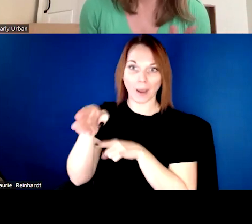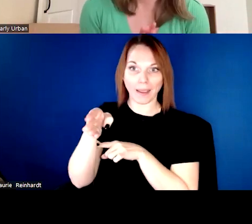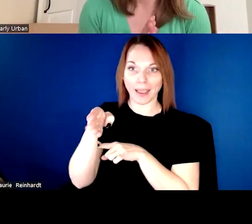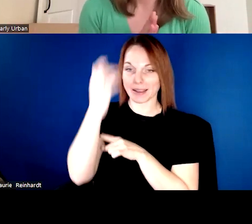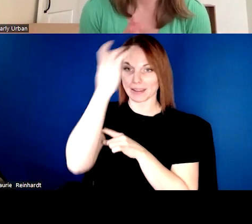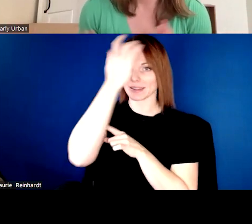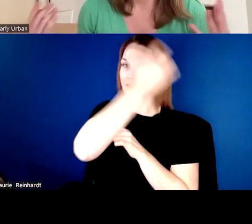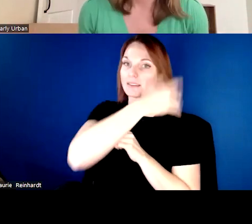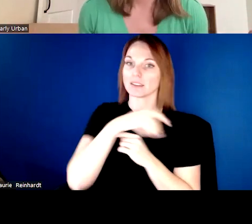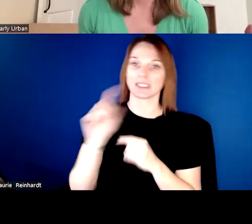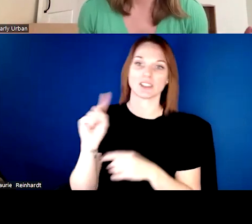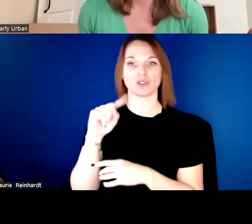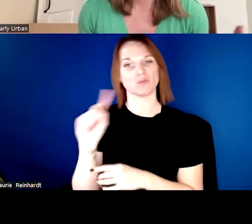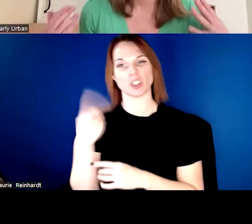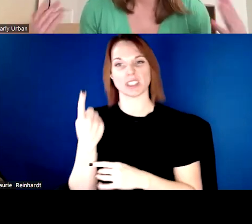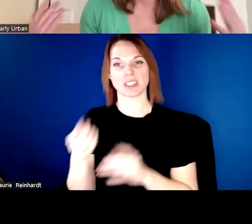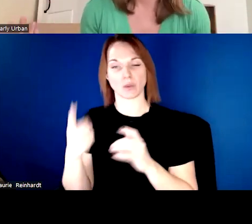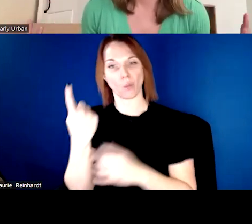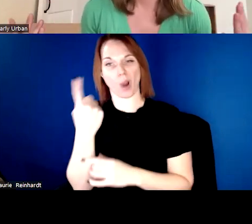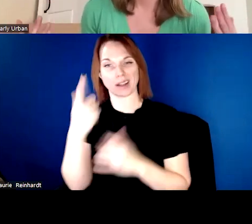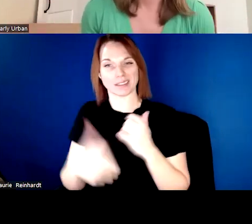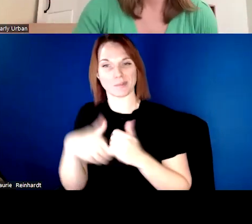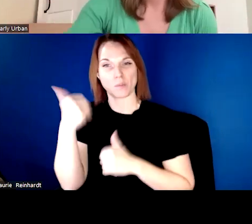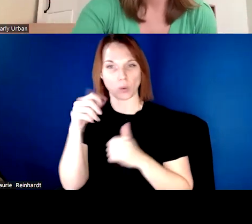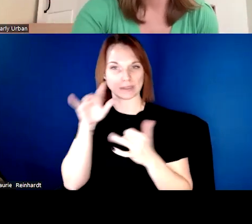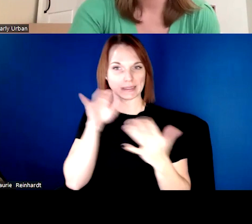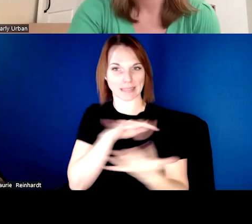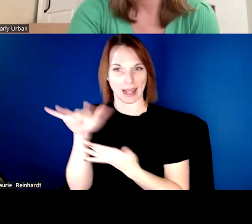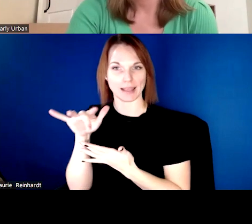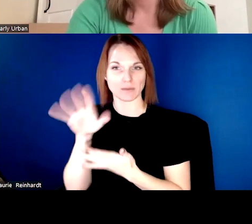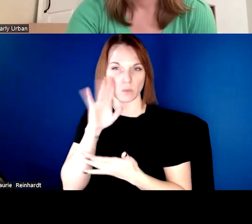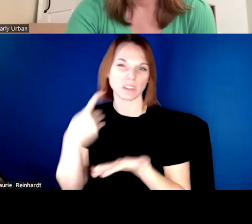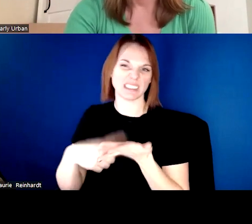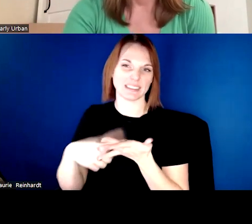It's just the one that's been studied the most, so that's what we're going to talk about today.